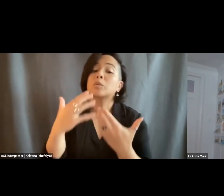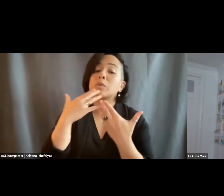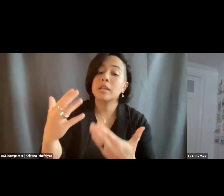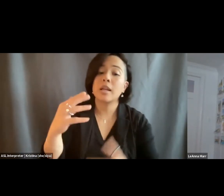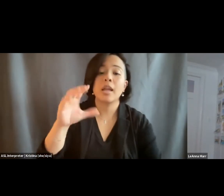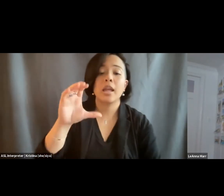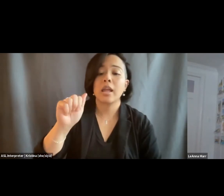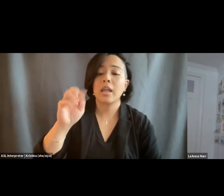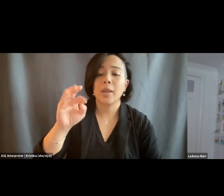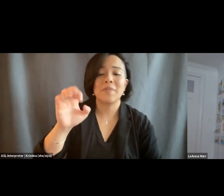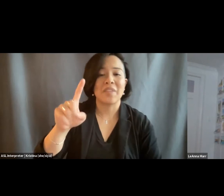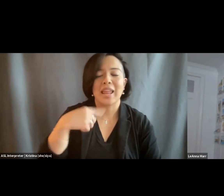I'm such a big fan of the work you do promoting girls' education.